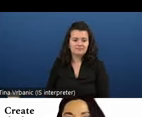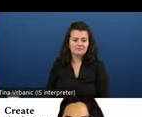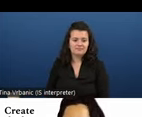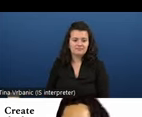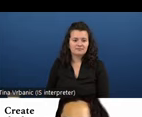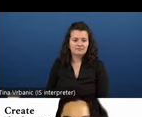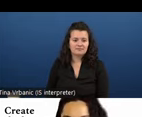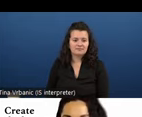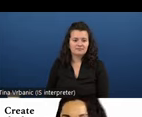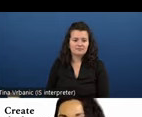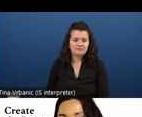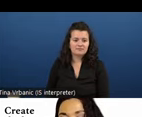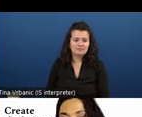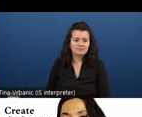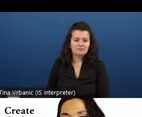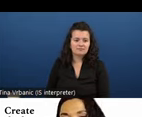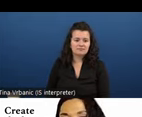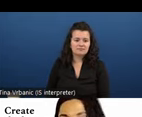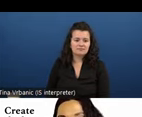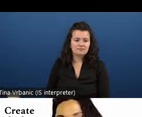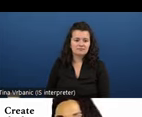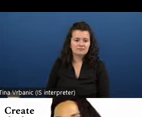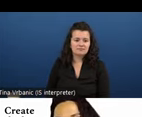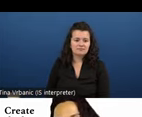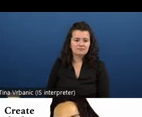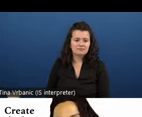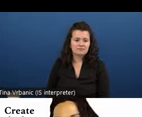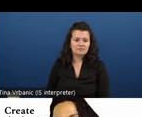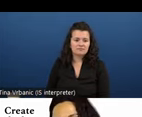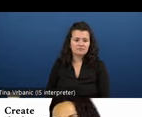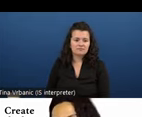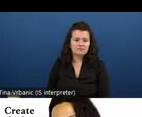15:17:32 Wonderful, thank you so much. Okay, so just very quickly I'll recap. And once